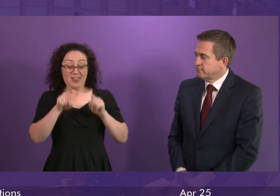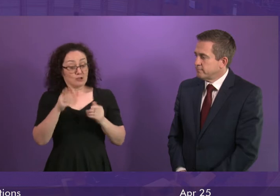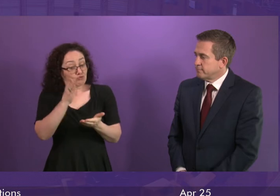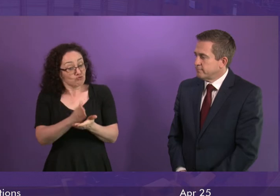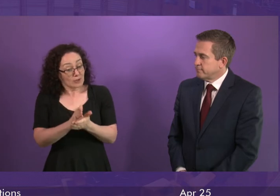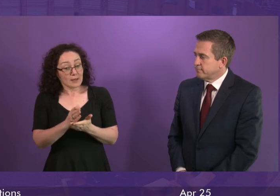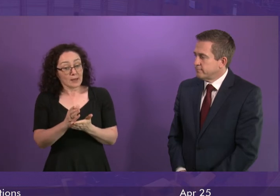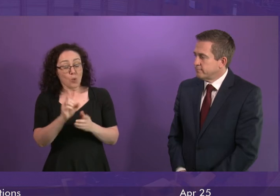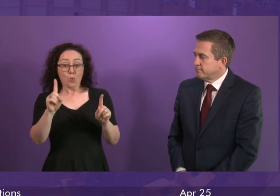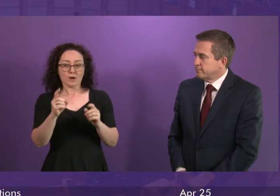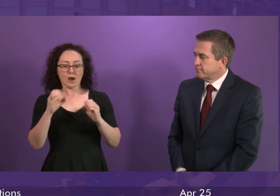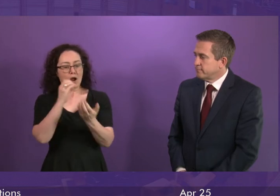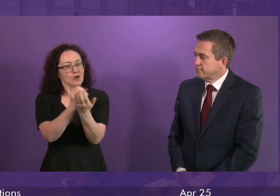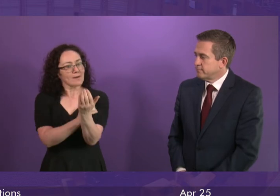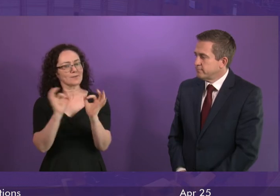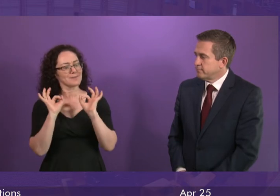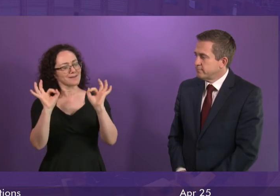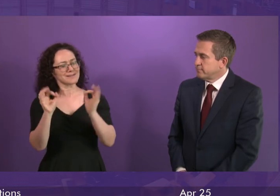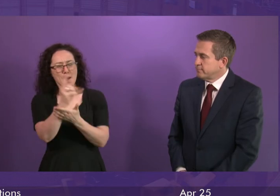is designed to provide those. However, the issue is about choice and breadth across the